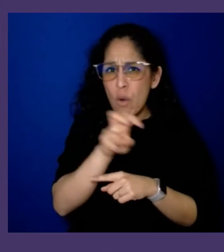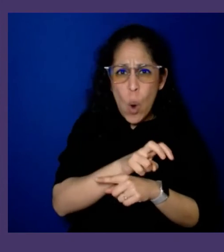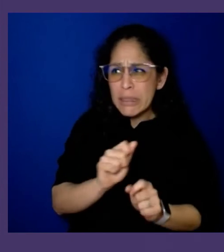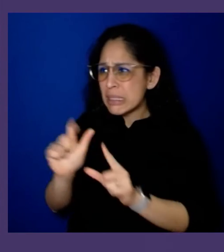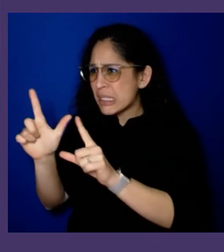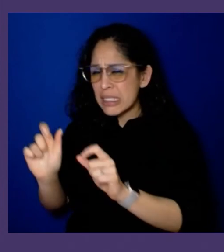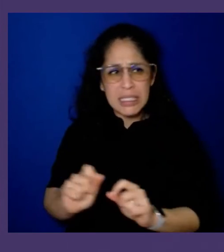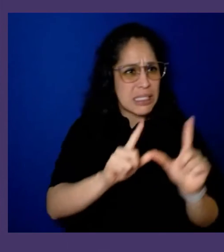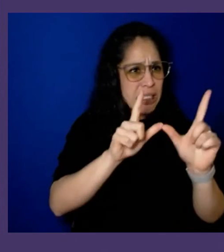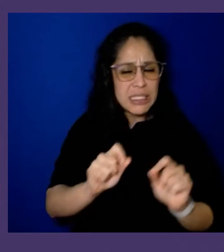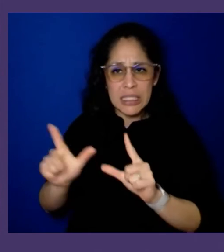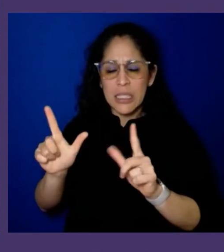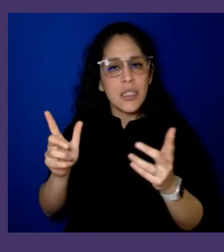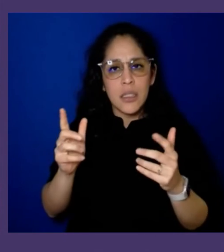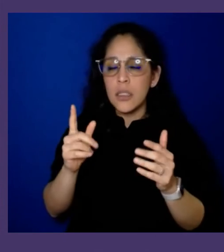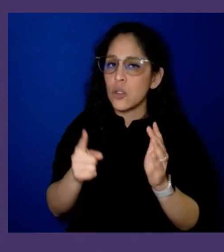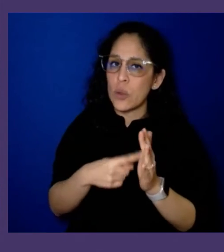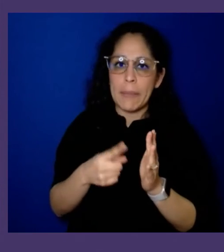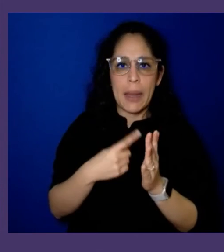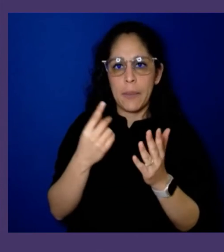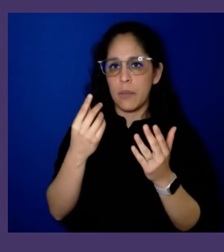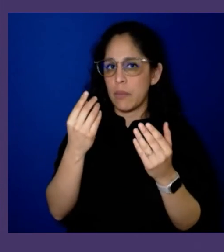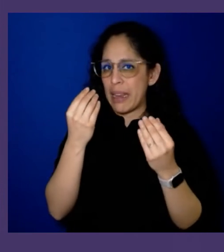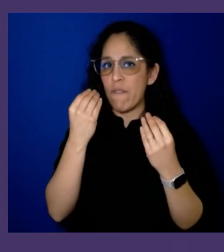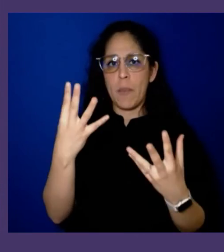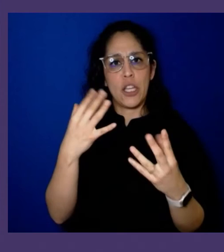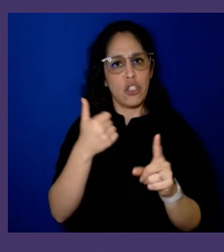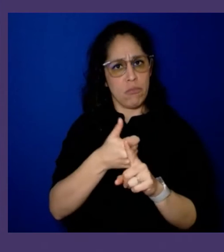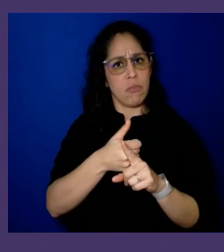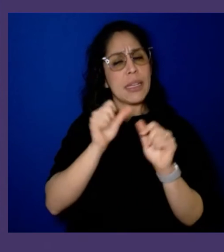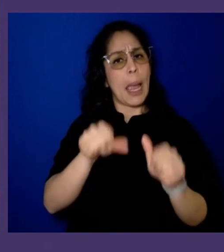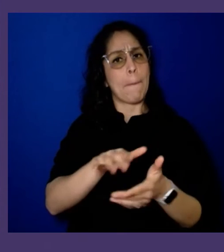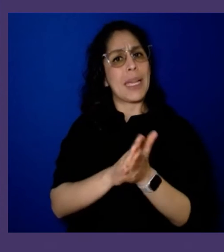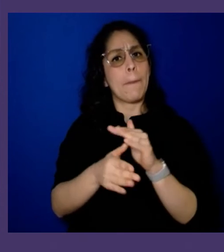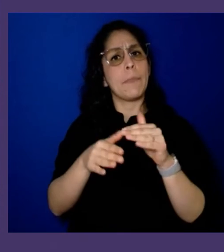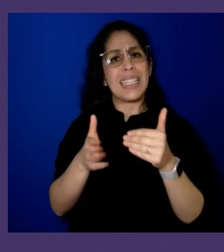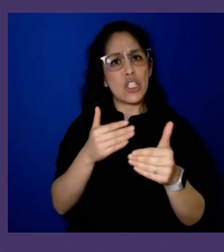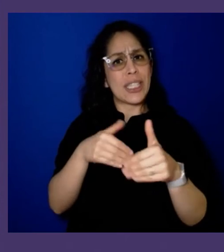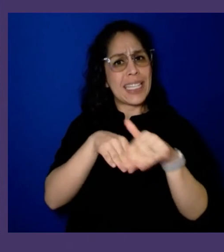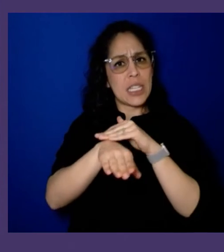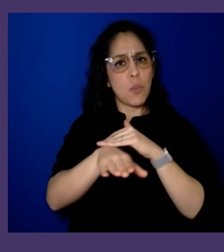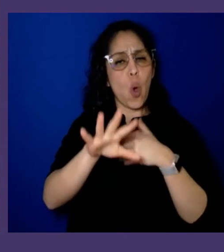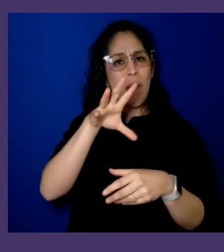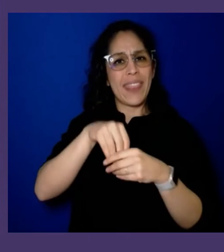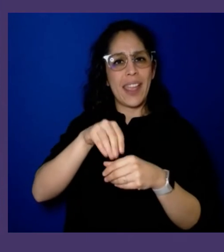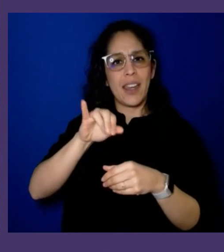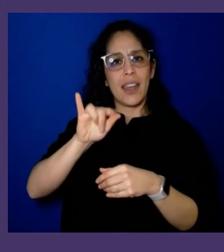information is easily accessible within the interface. But I feel like there are some other situations